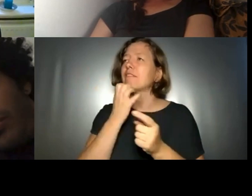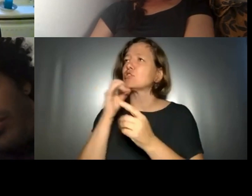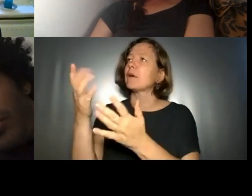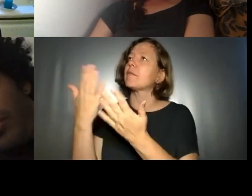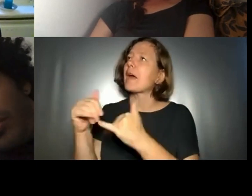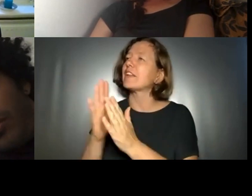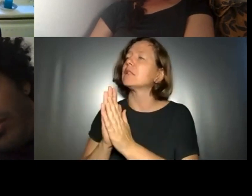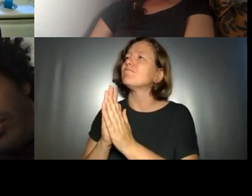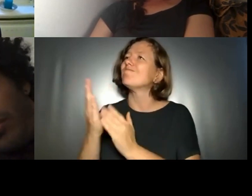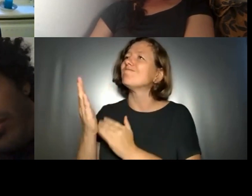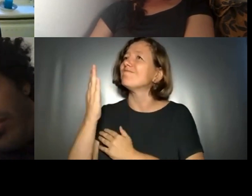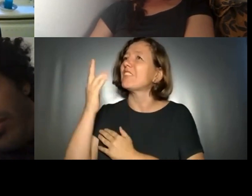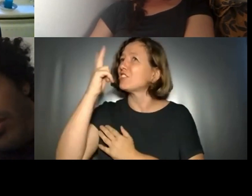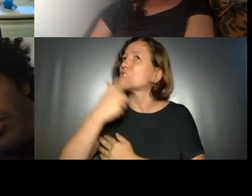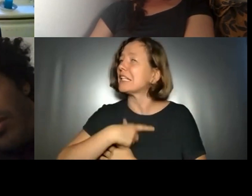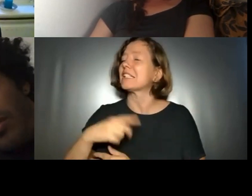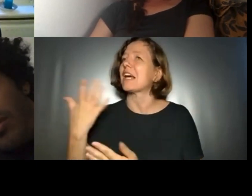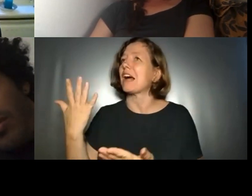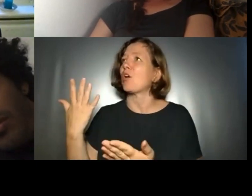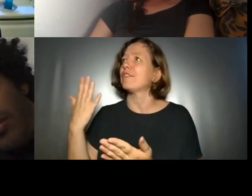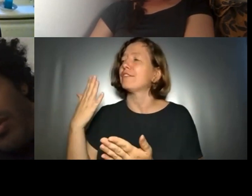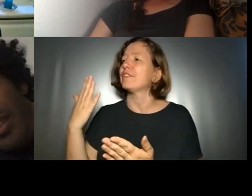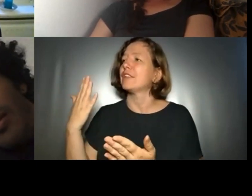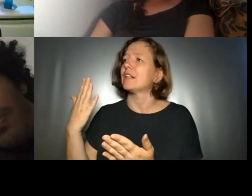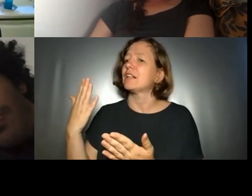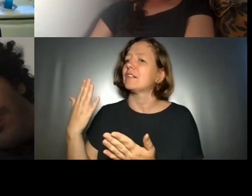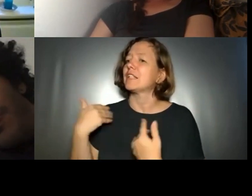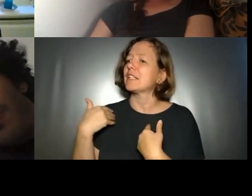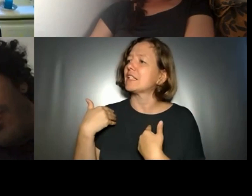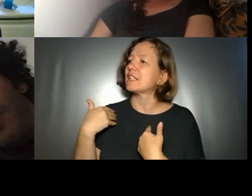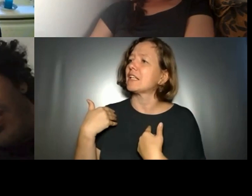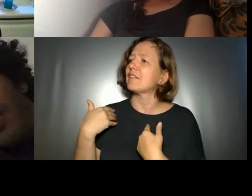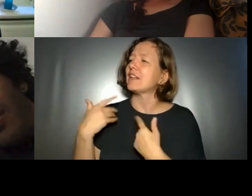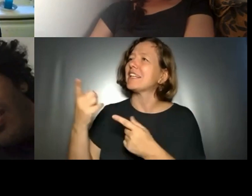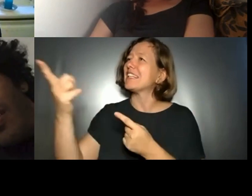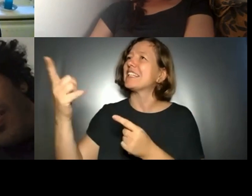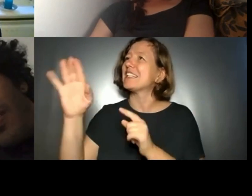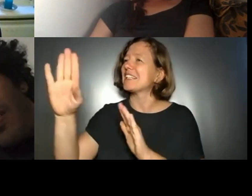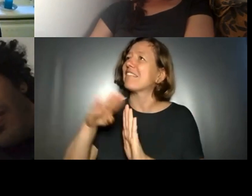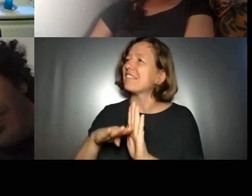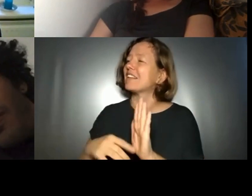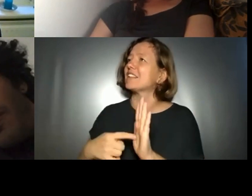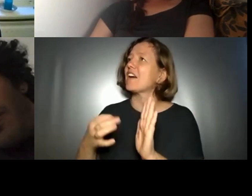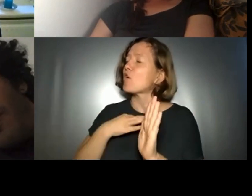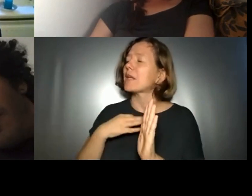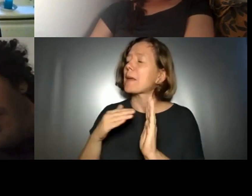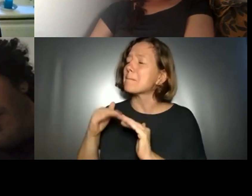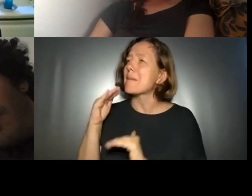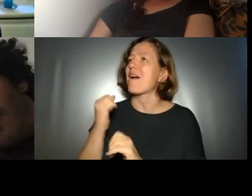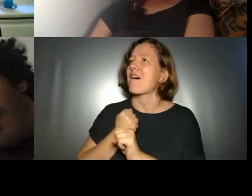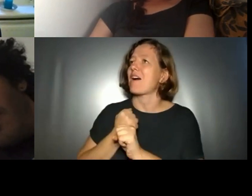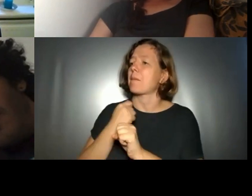and that they wouldn't create more work in that regard for us and actually support us.